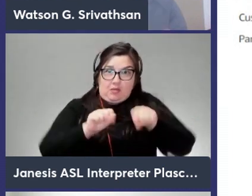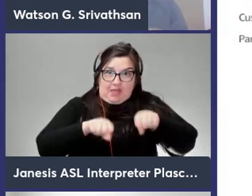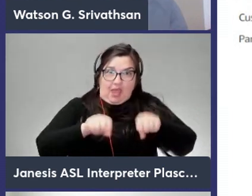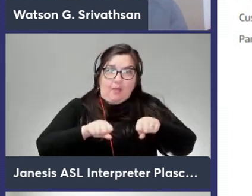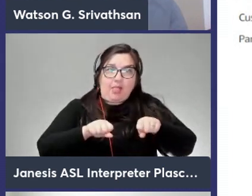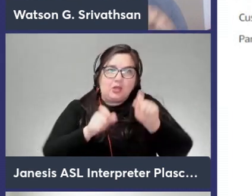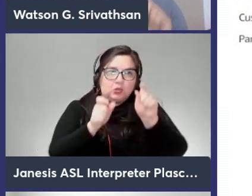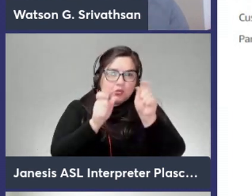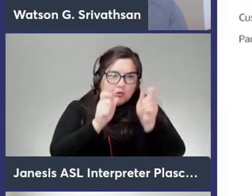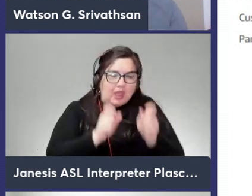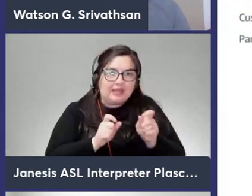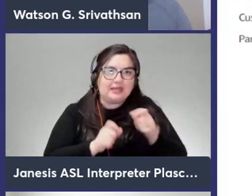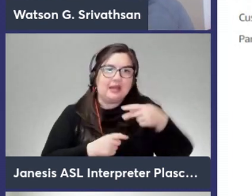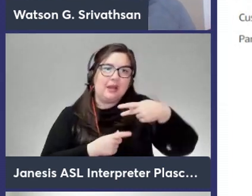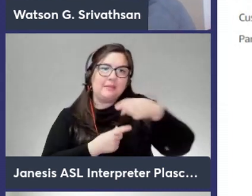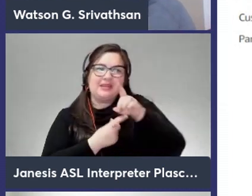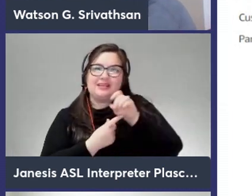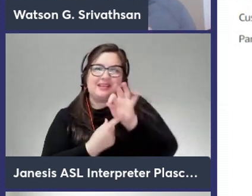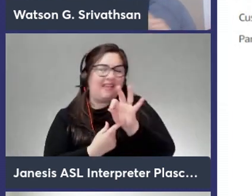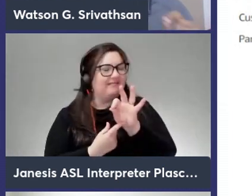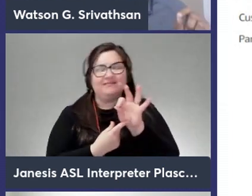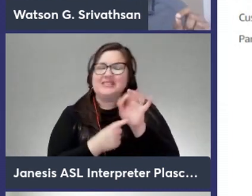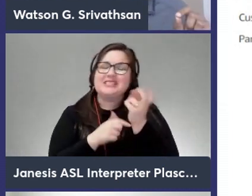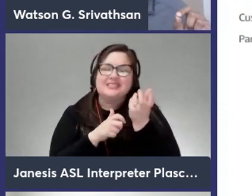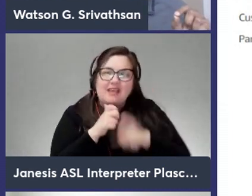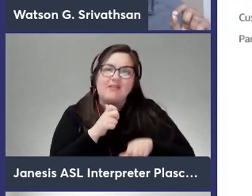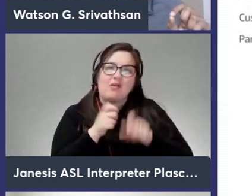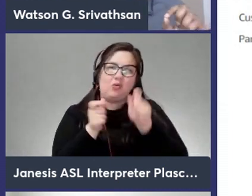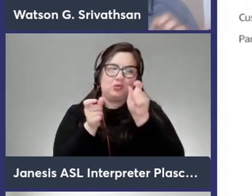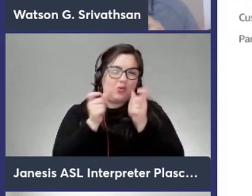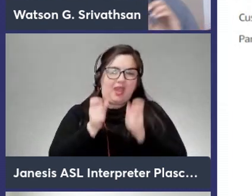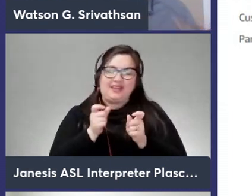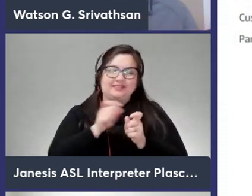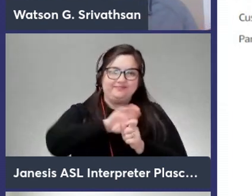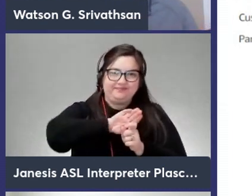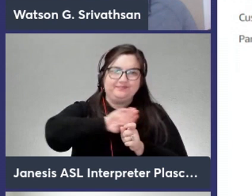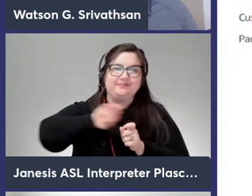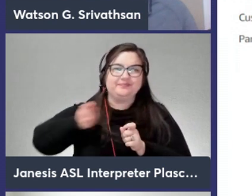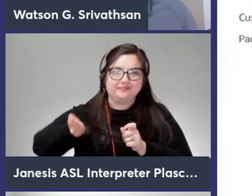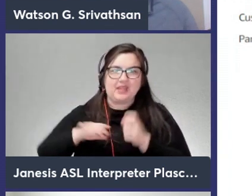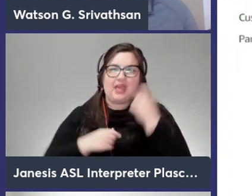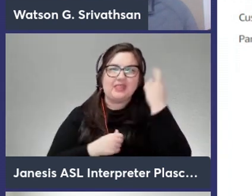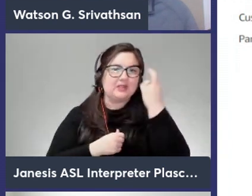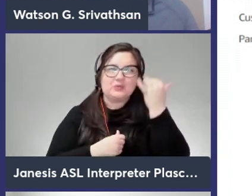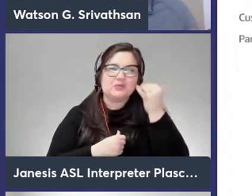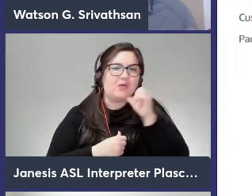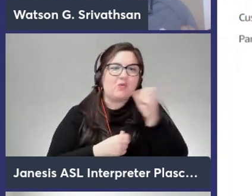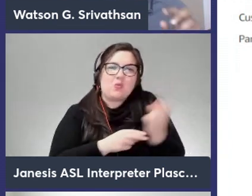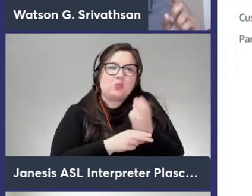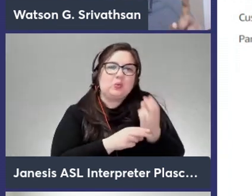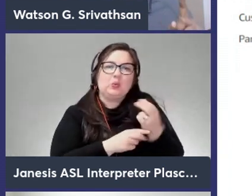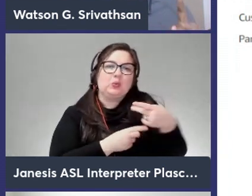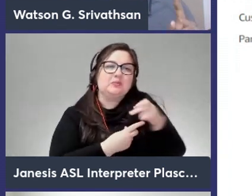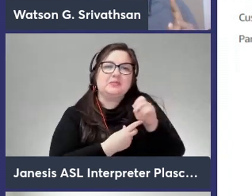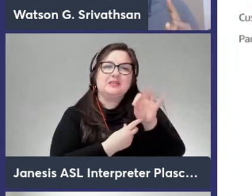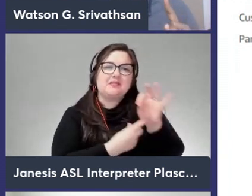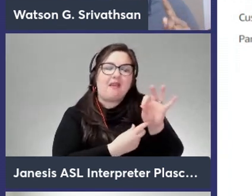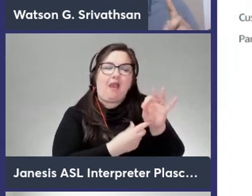In PDF, it's very difficult to edit, and that's why we have not prioritized PDF in supporting it. Oh, talking about that, I,